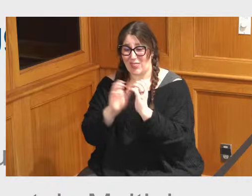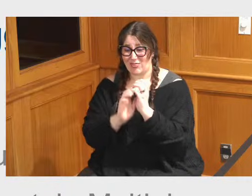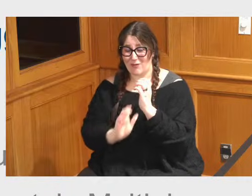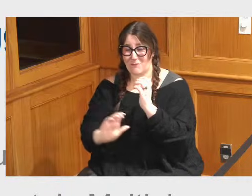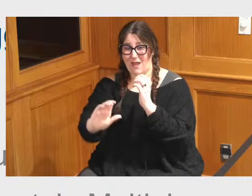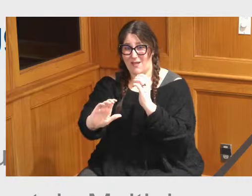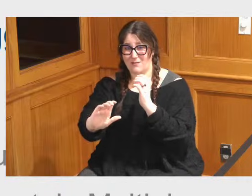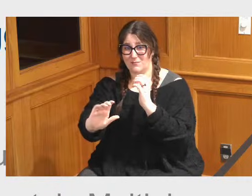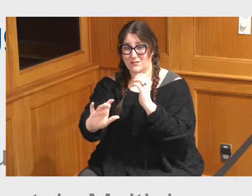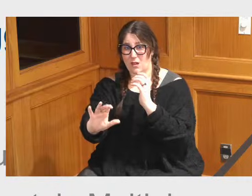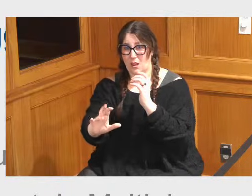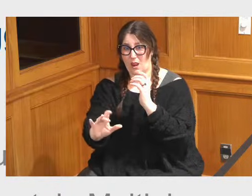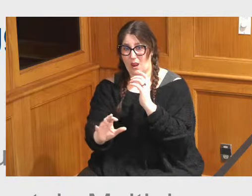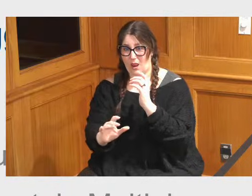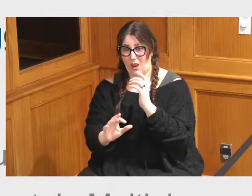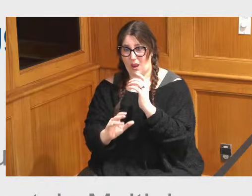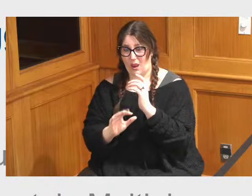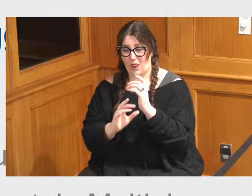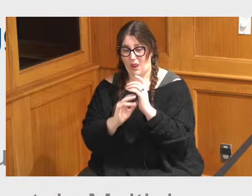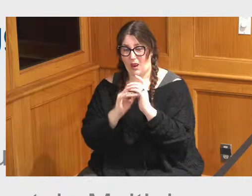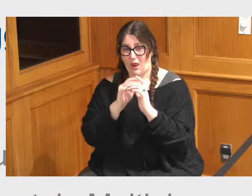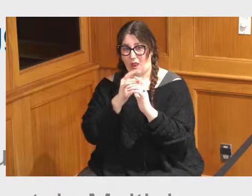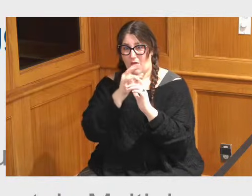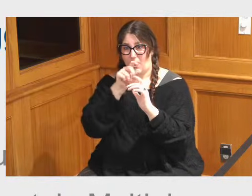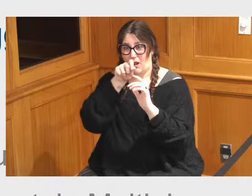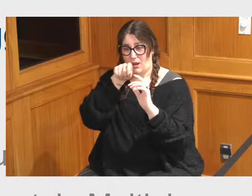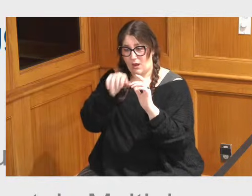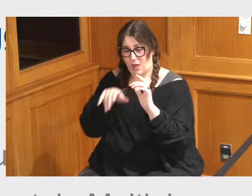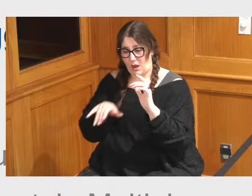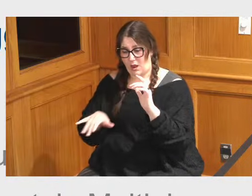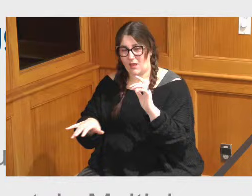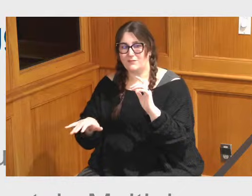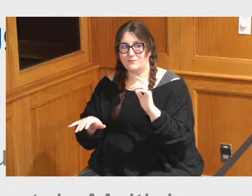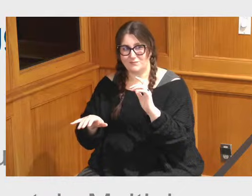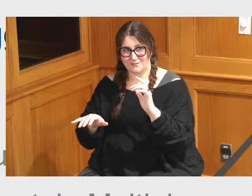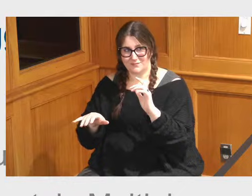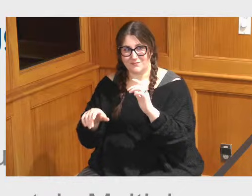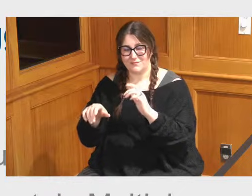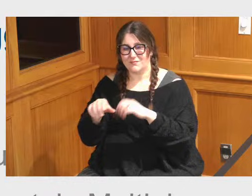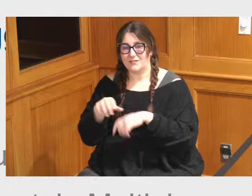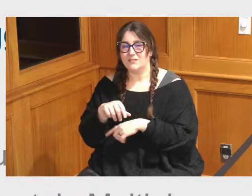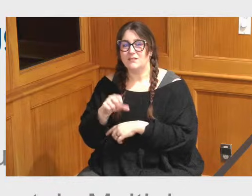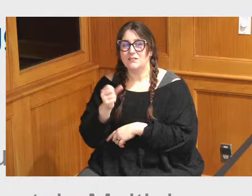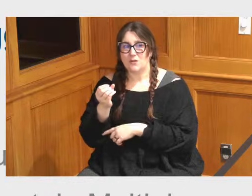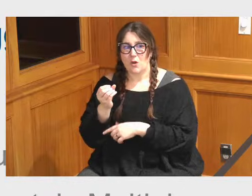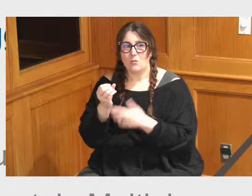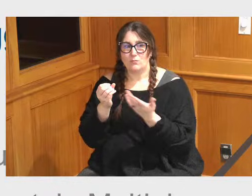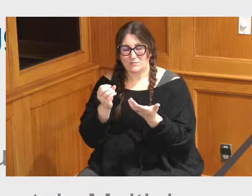homes and then down and out to the east. There's kind of a a a tab out to the to the east side.